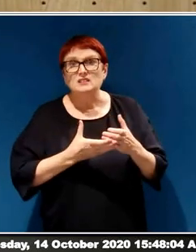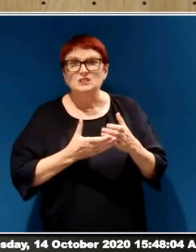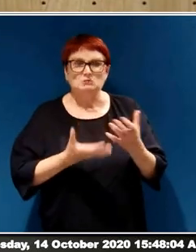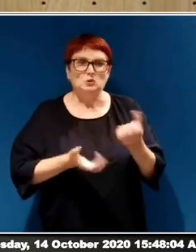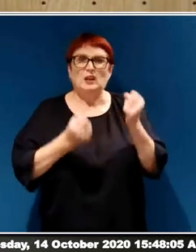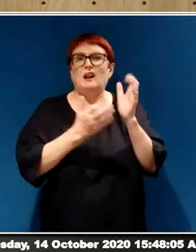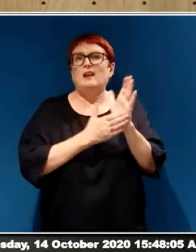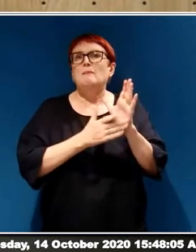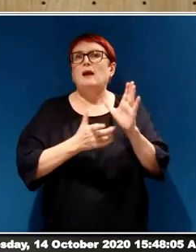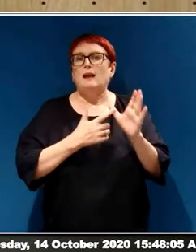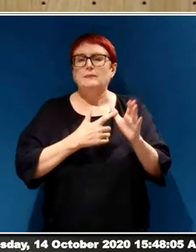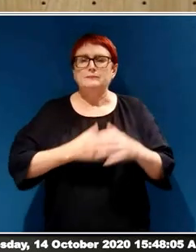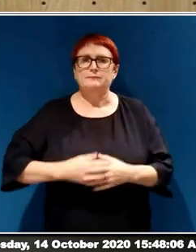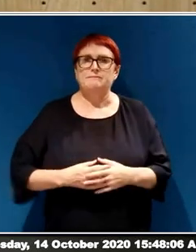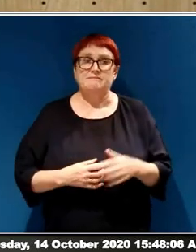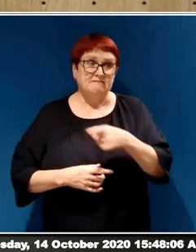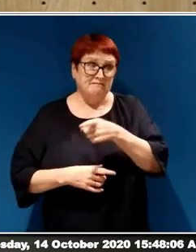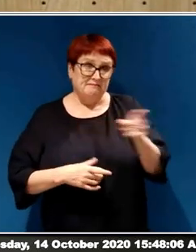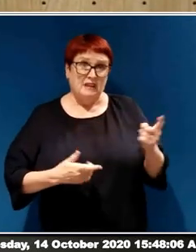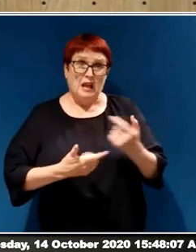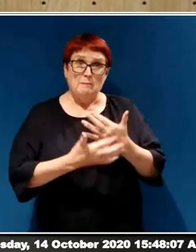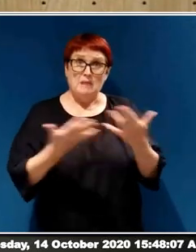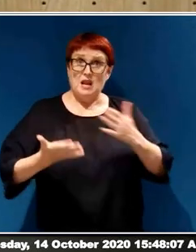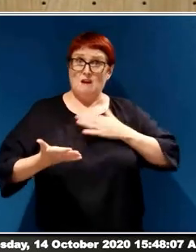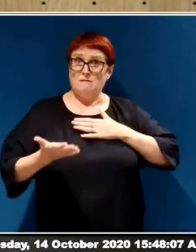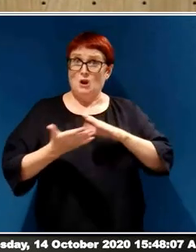have an obligation to consult that group of students.